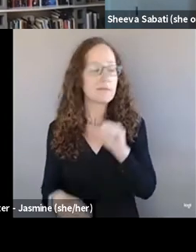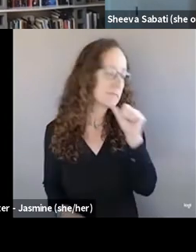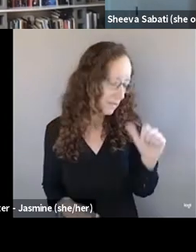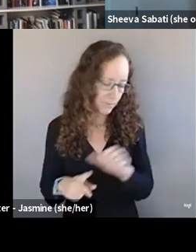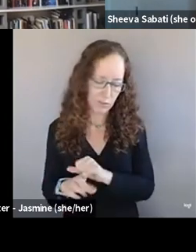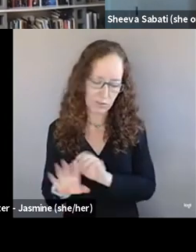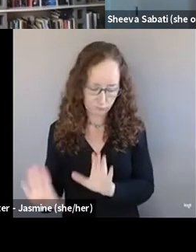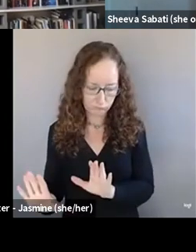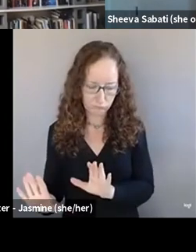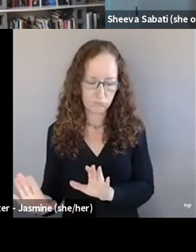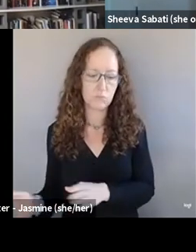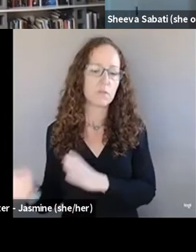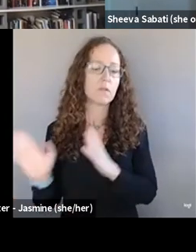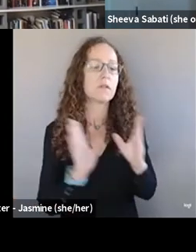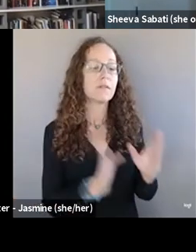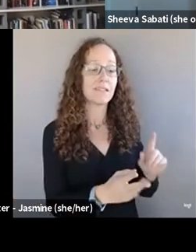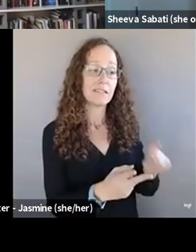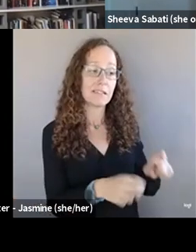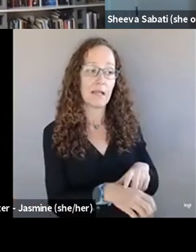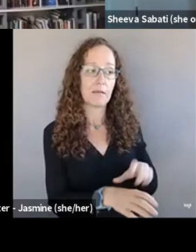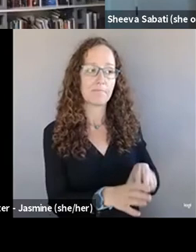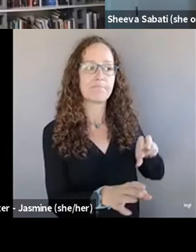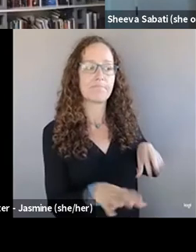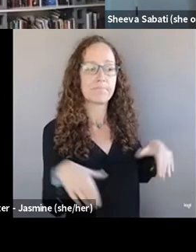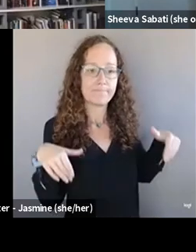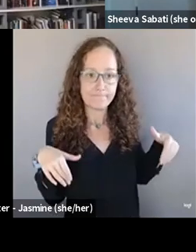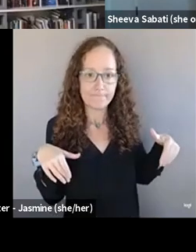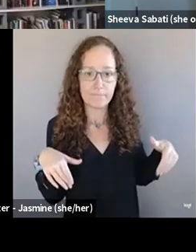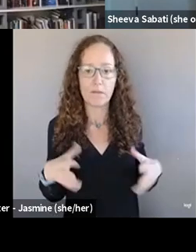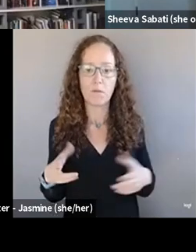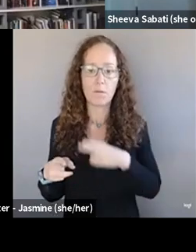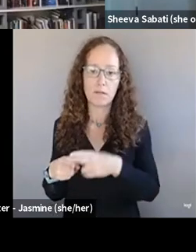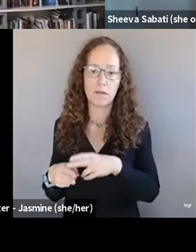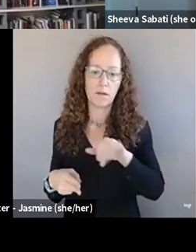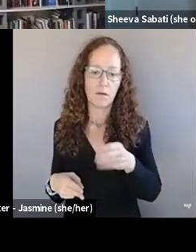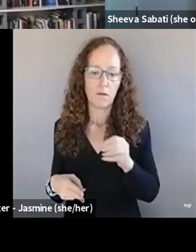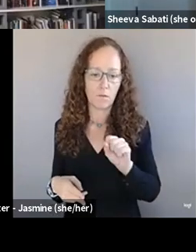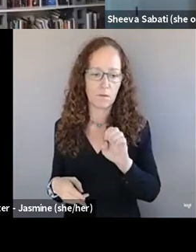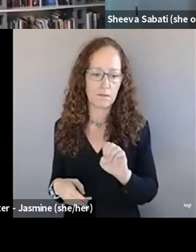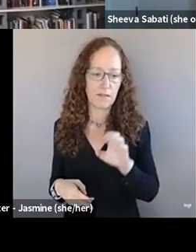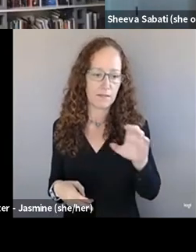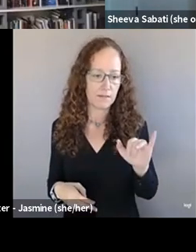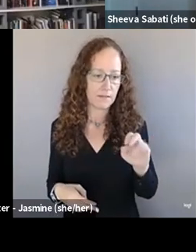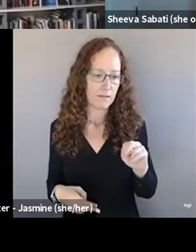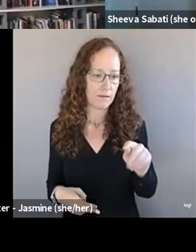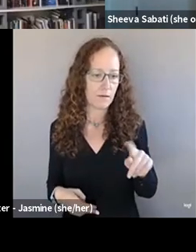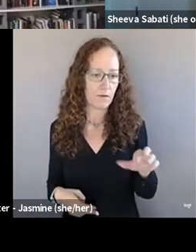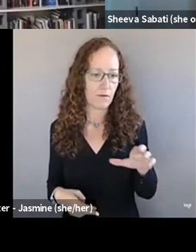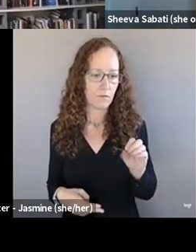retreat time, I wanted to acknowledge Jose Simplon, had put a statement in the chat. And I want to acknowledge this